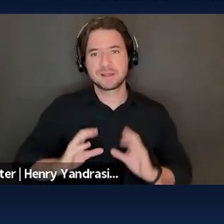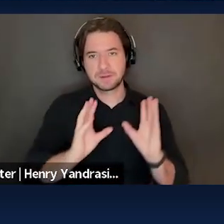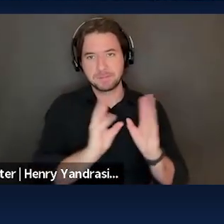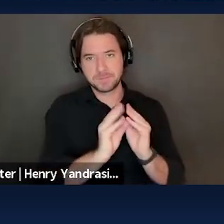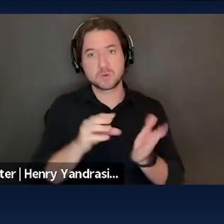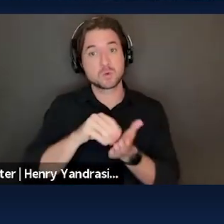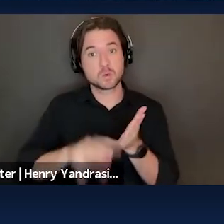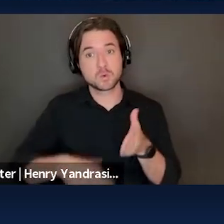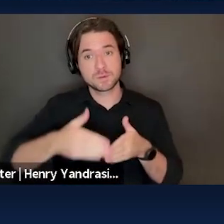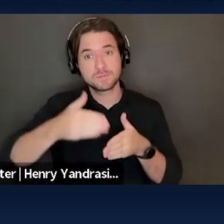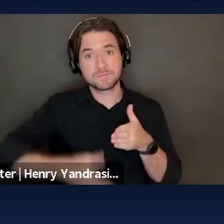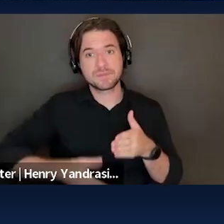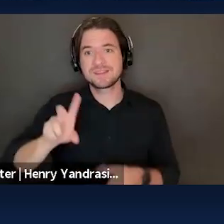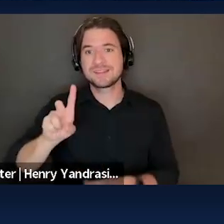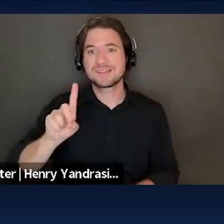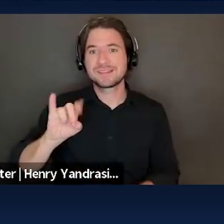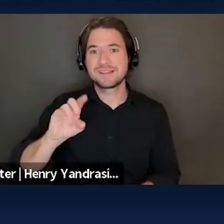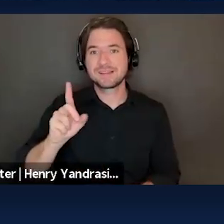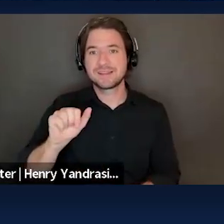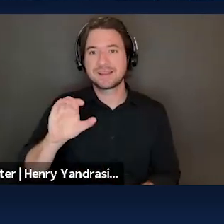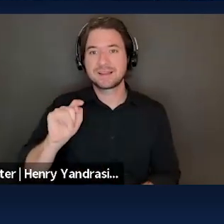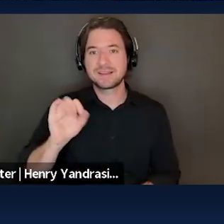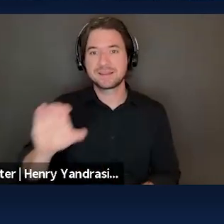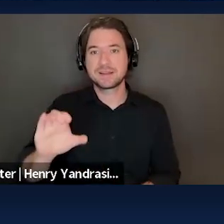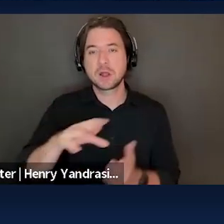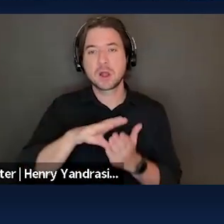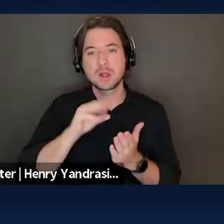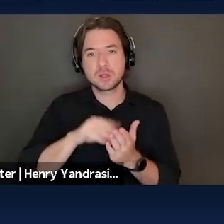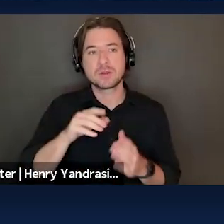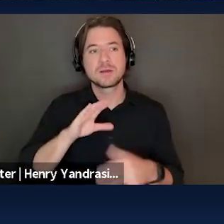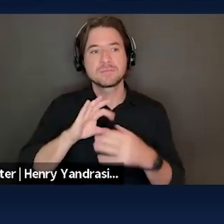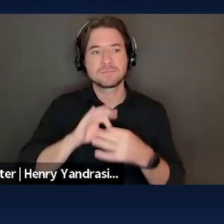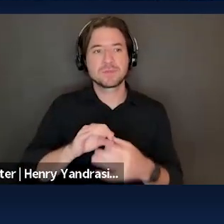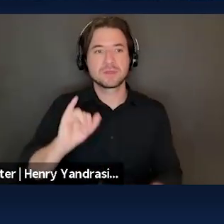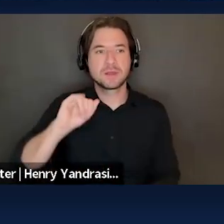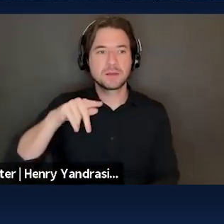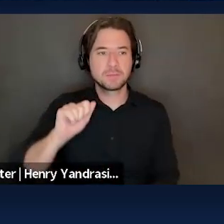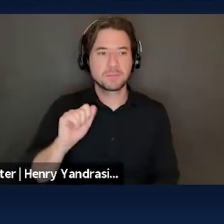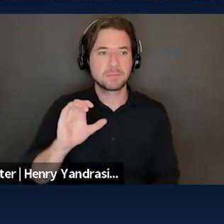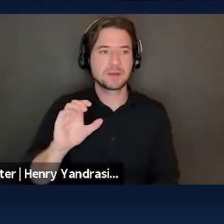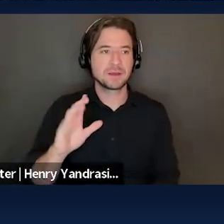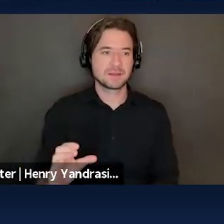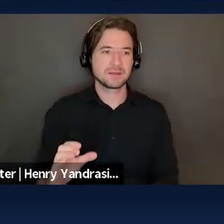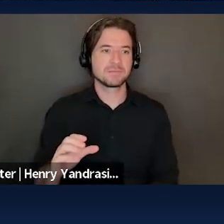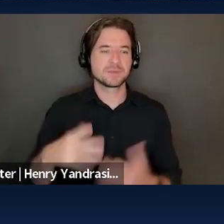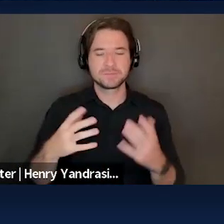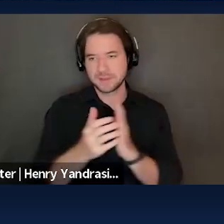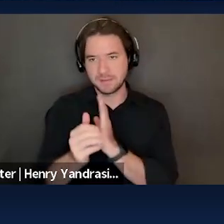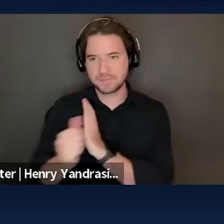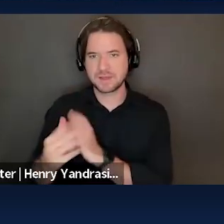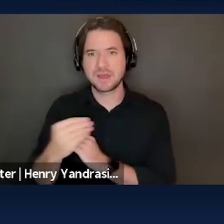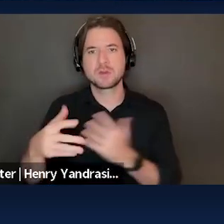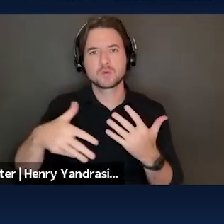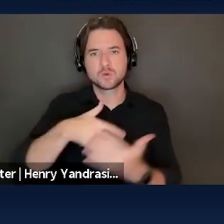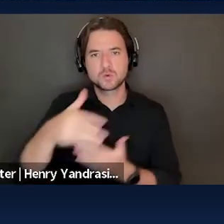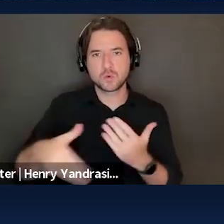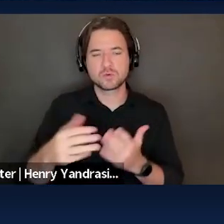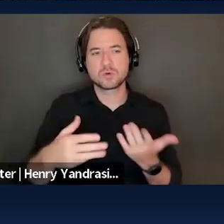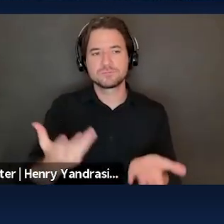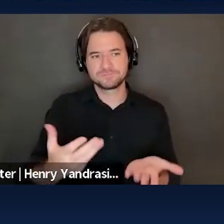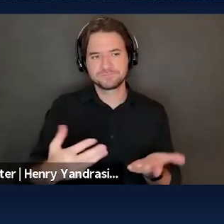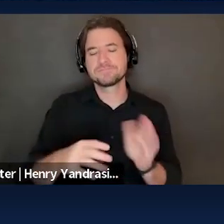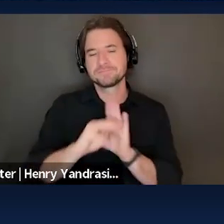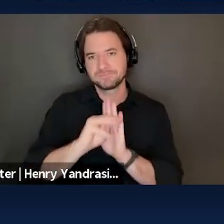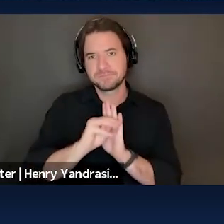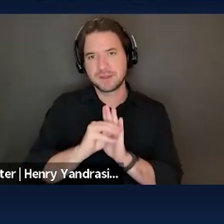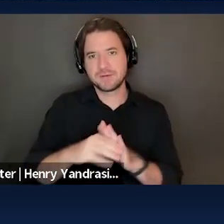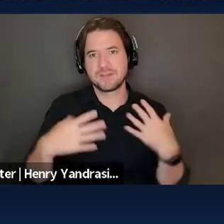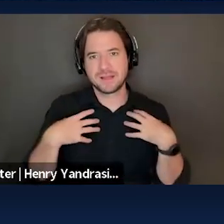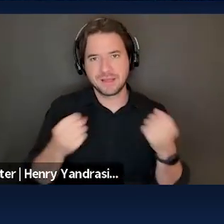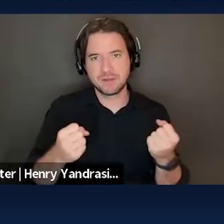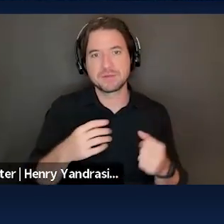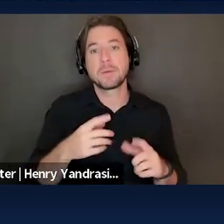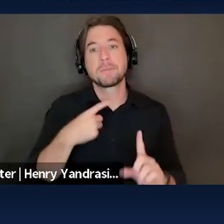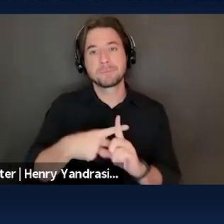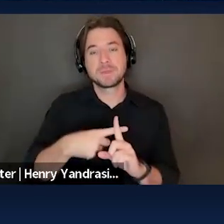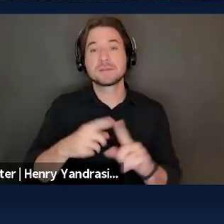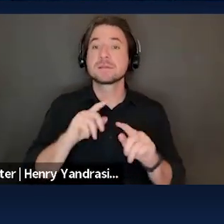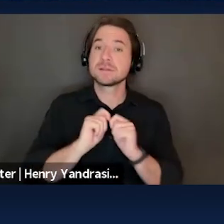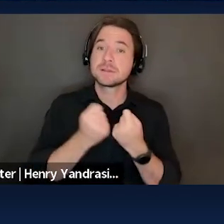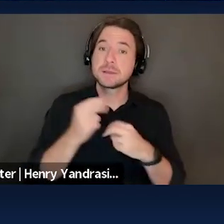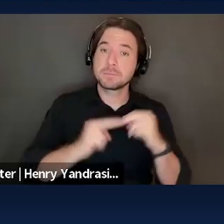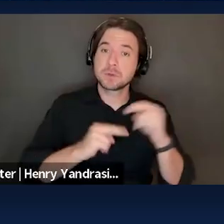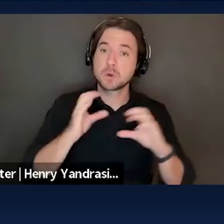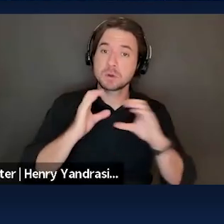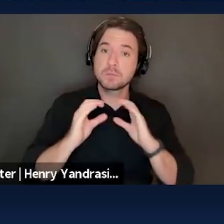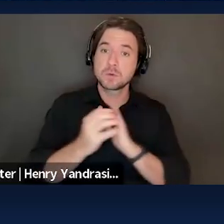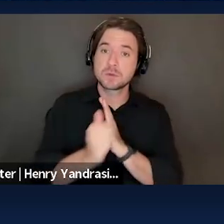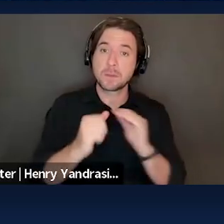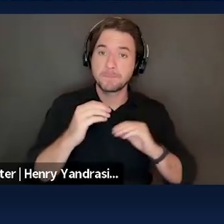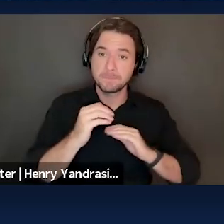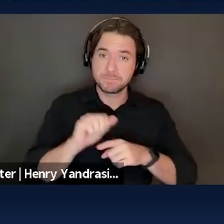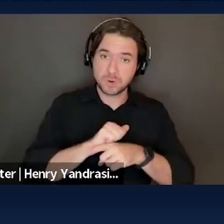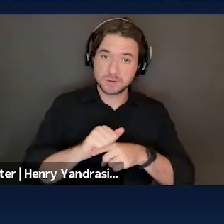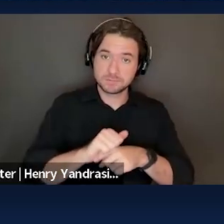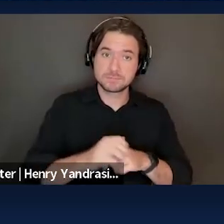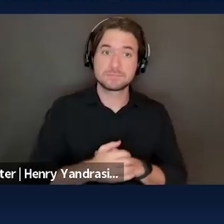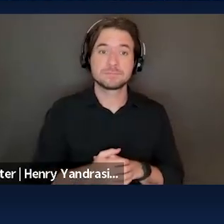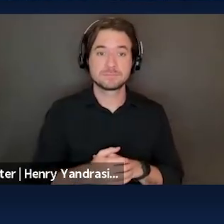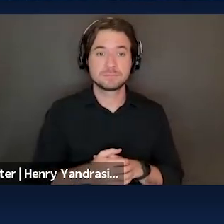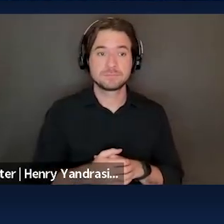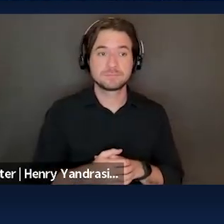Students completed didactic learning. On the IPAC competencies, the social determinants of health, and the social model of disability framework, along with team building and communication skills practices.